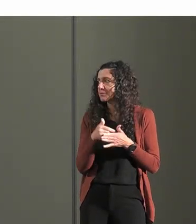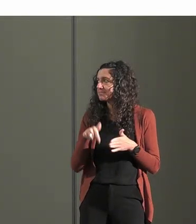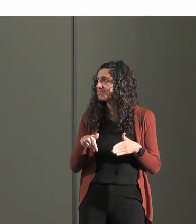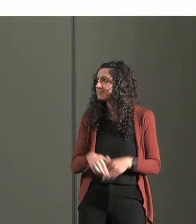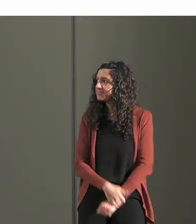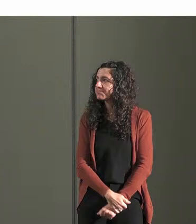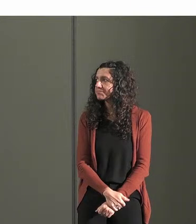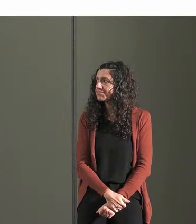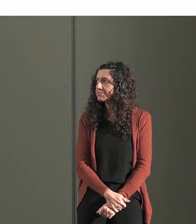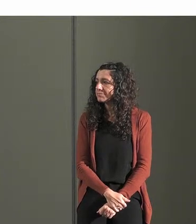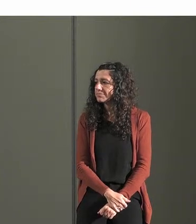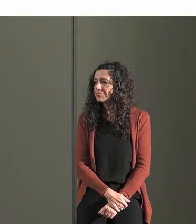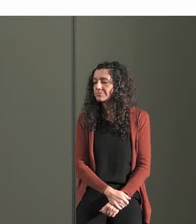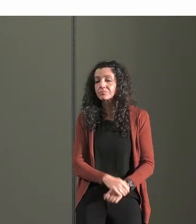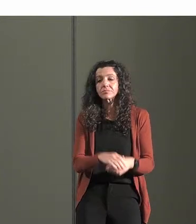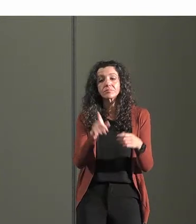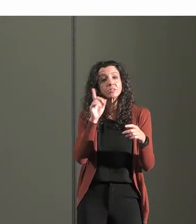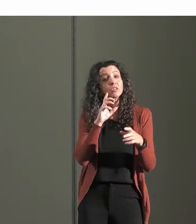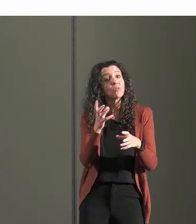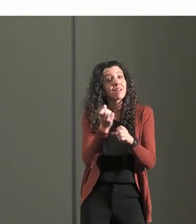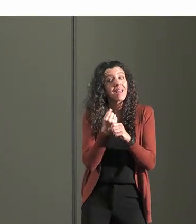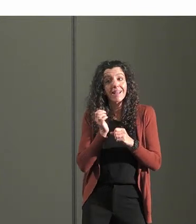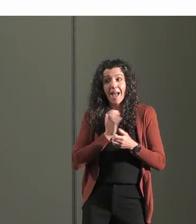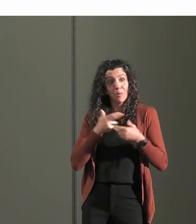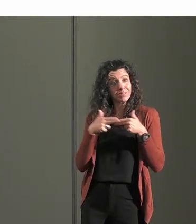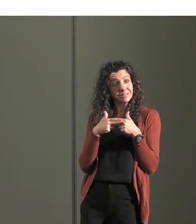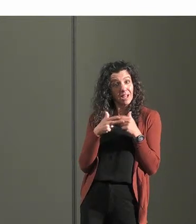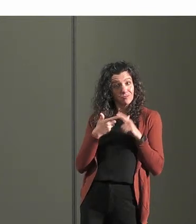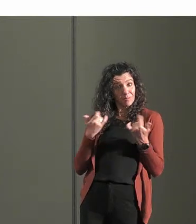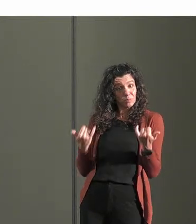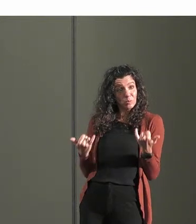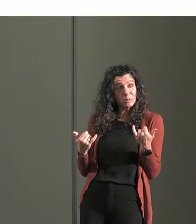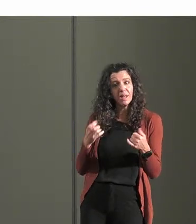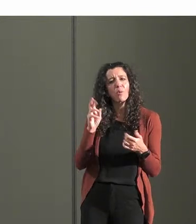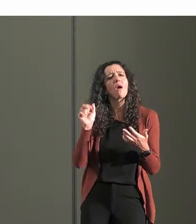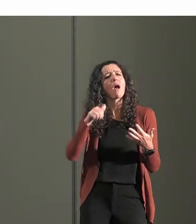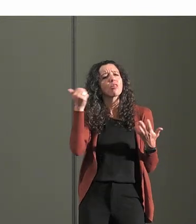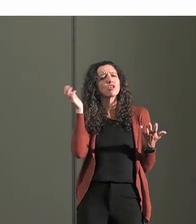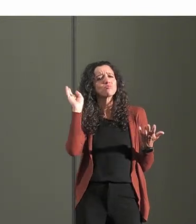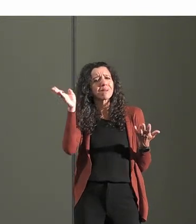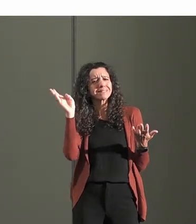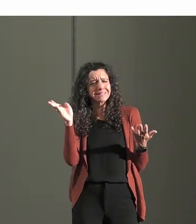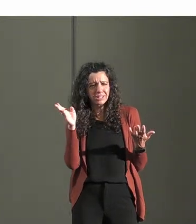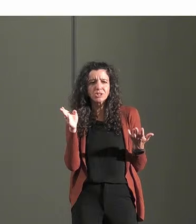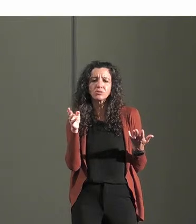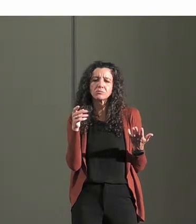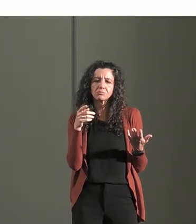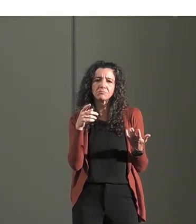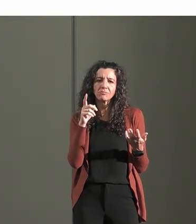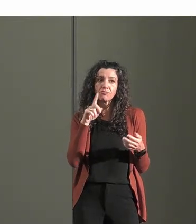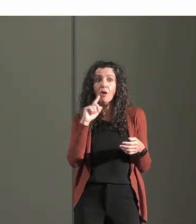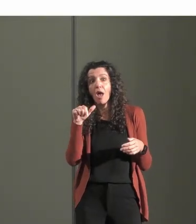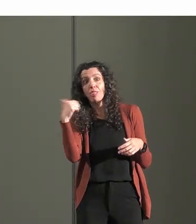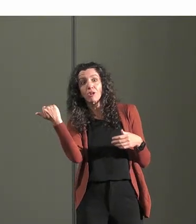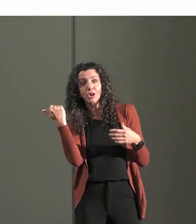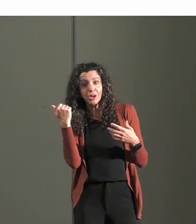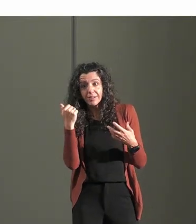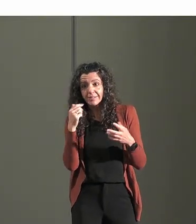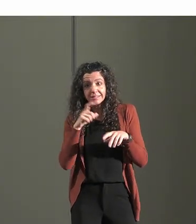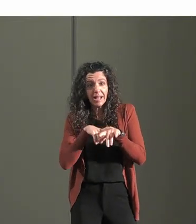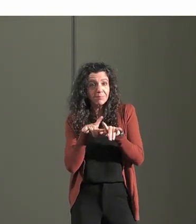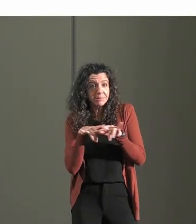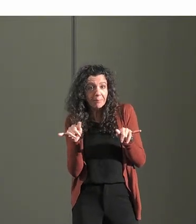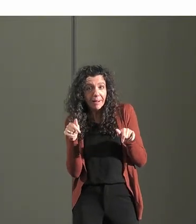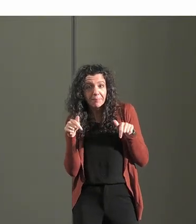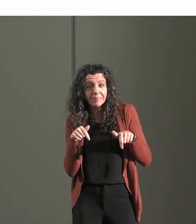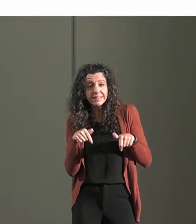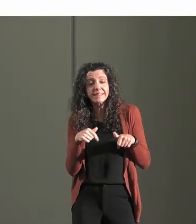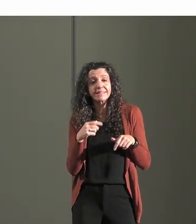downstairs. . And to get the slides and slides for all the